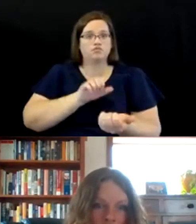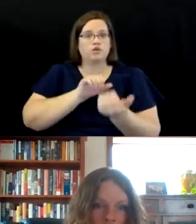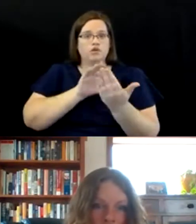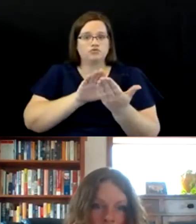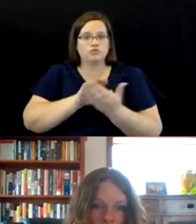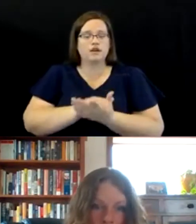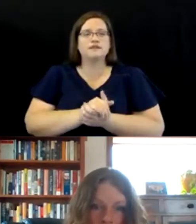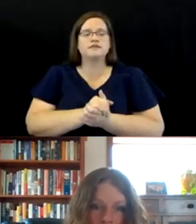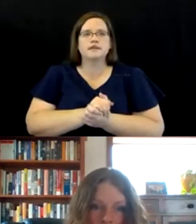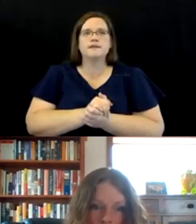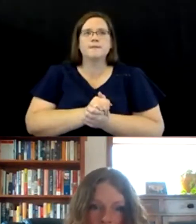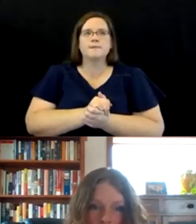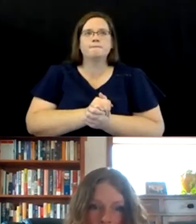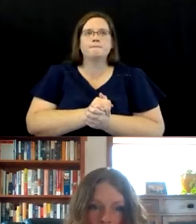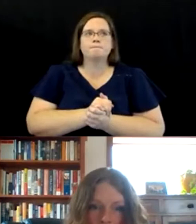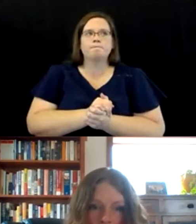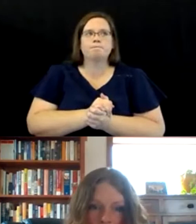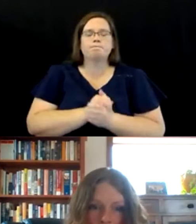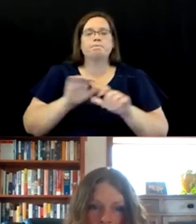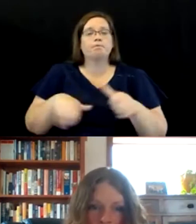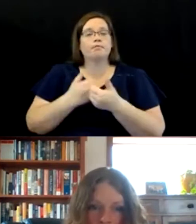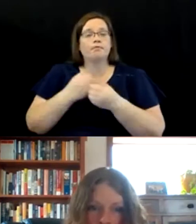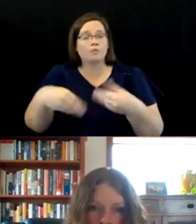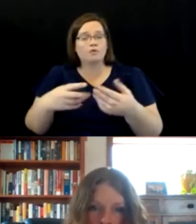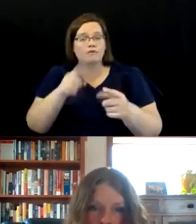The challenge with providing an answer is that it could be a thousand different things.